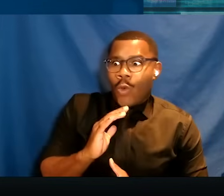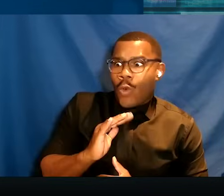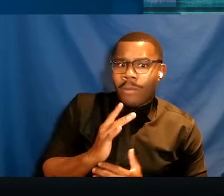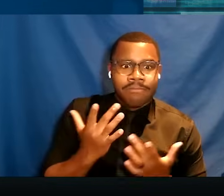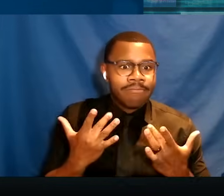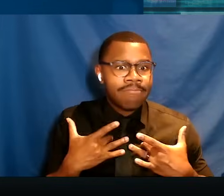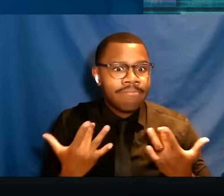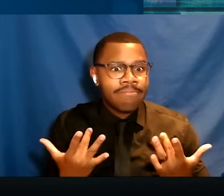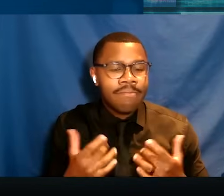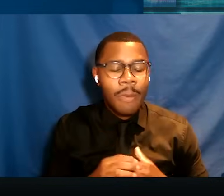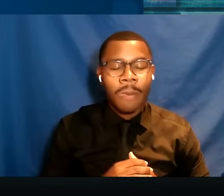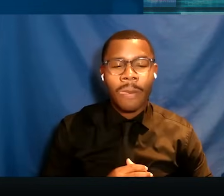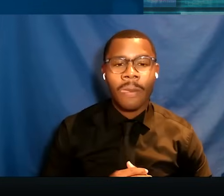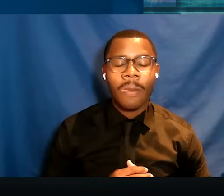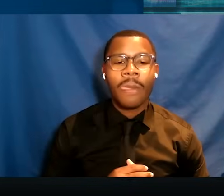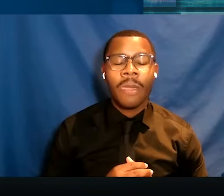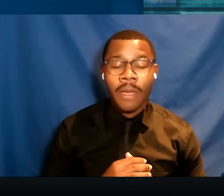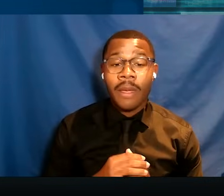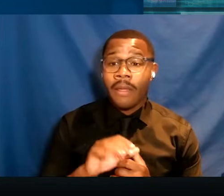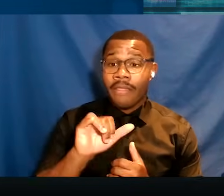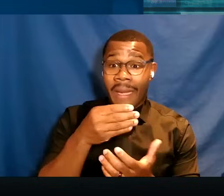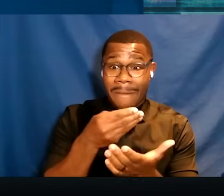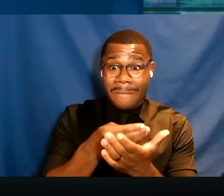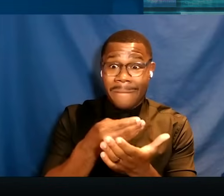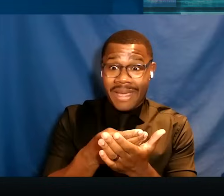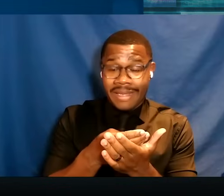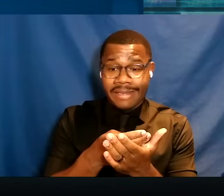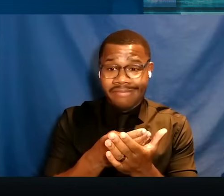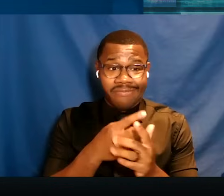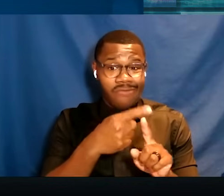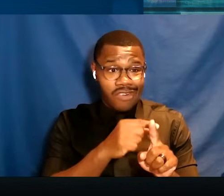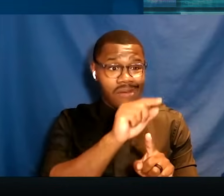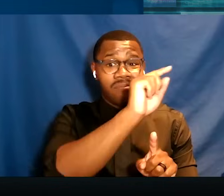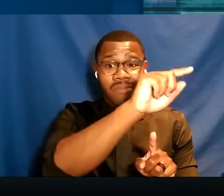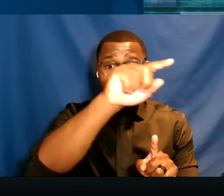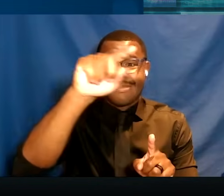It comes from a number of different places. As always, one of the main drivers of that money